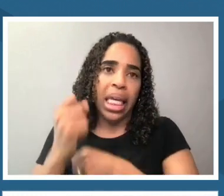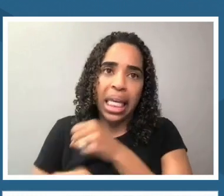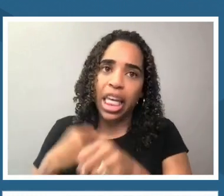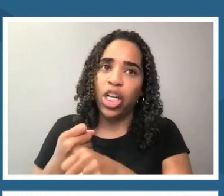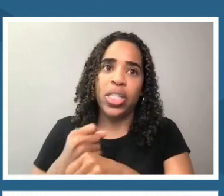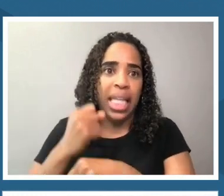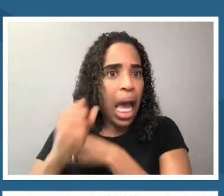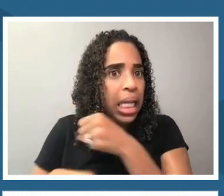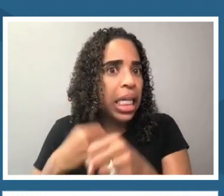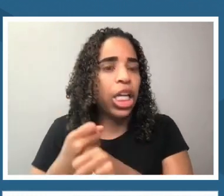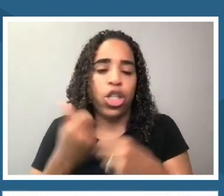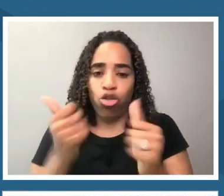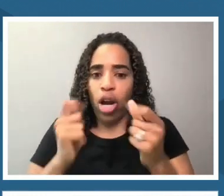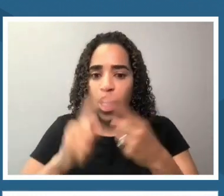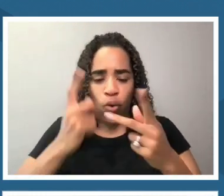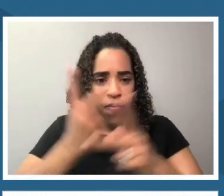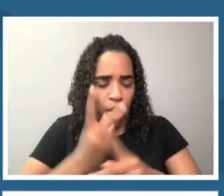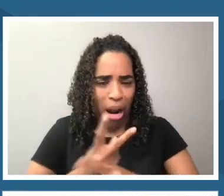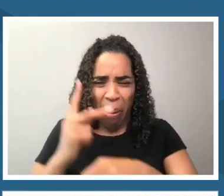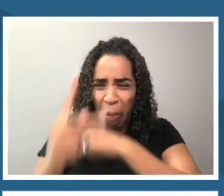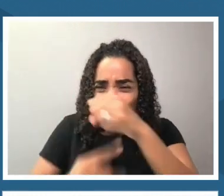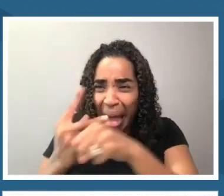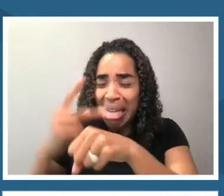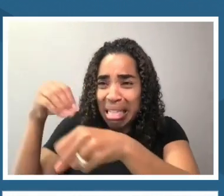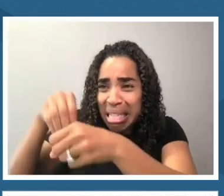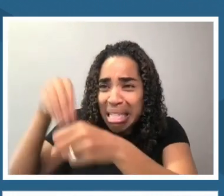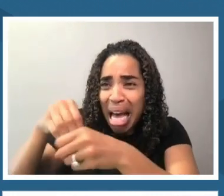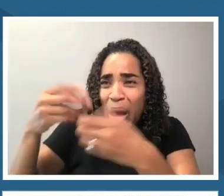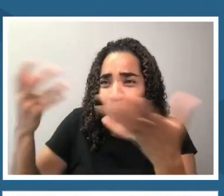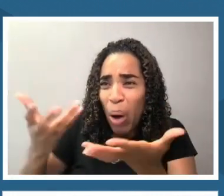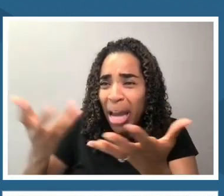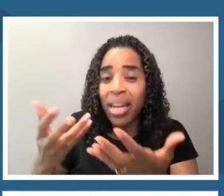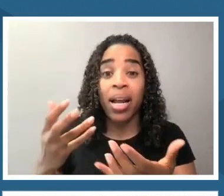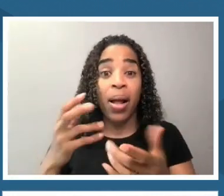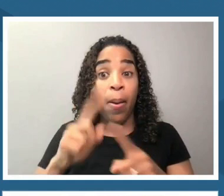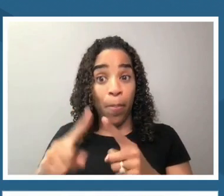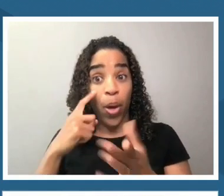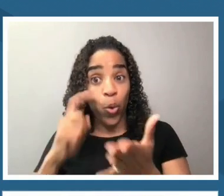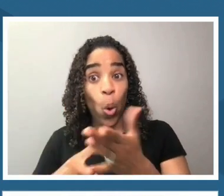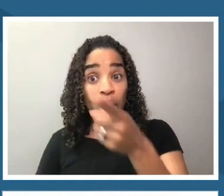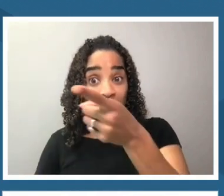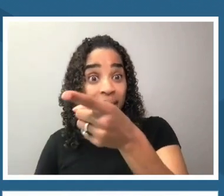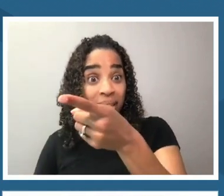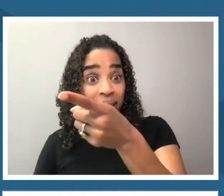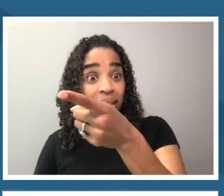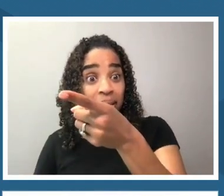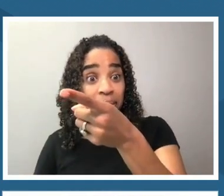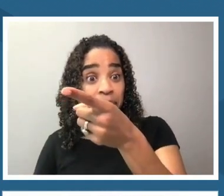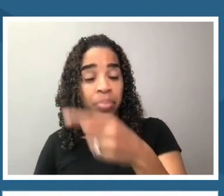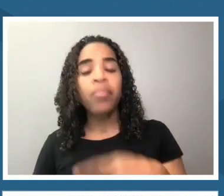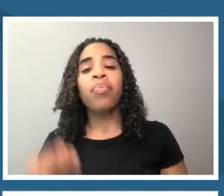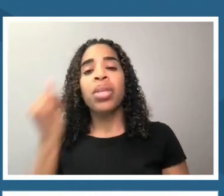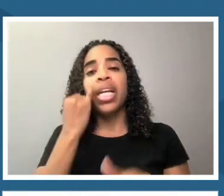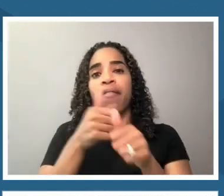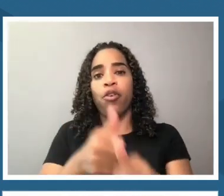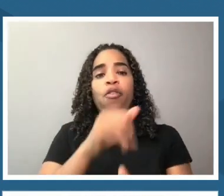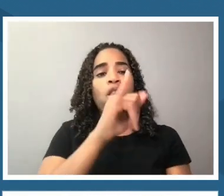what these planets were made of what you're seeing here probably if you were following the james webb press release